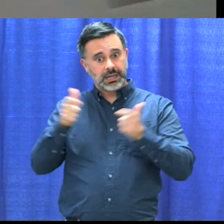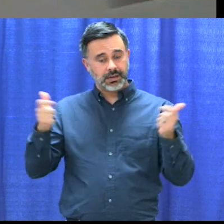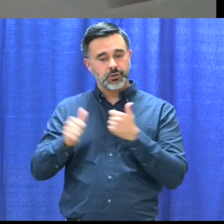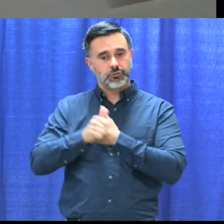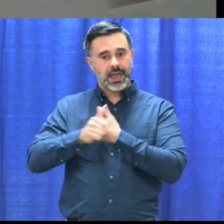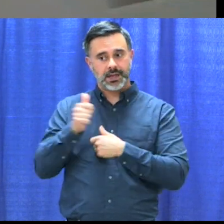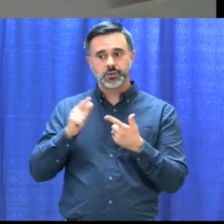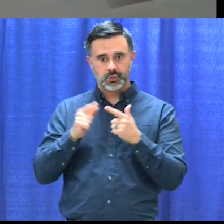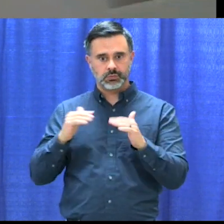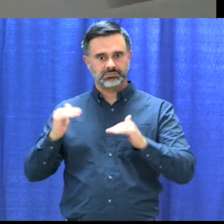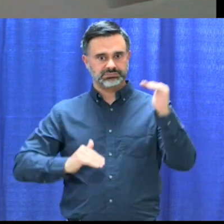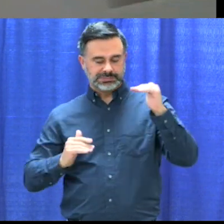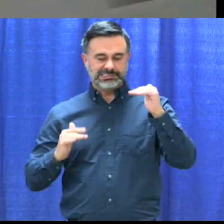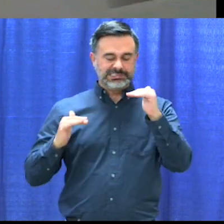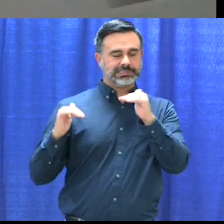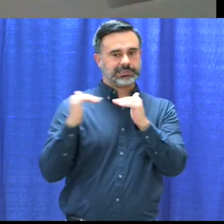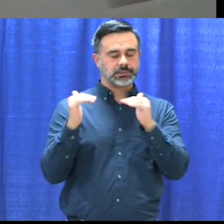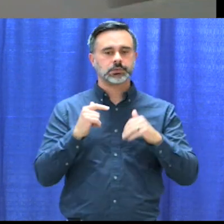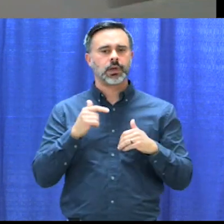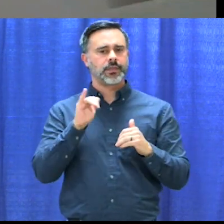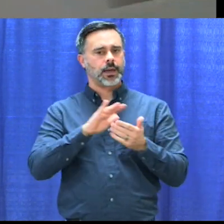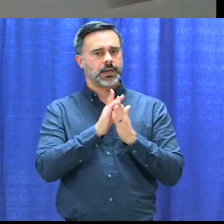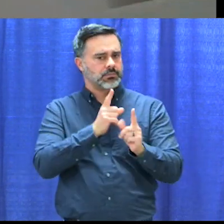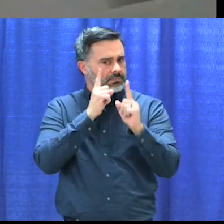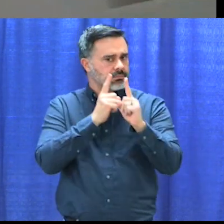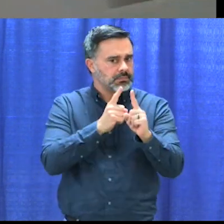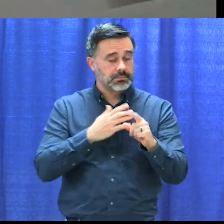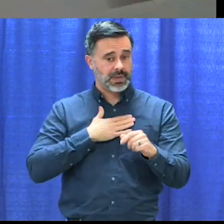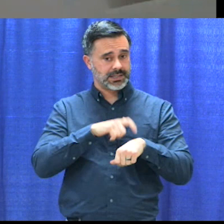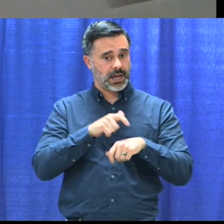I've really made it a focus of my time in the legislature to make sure that opportunities